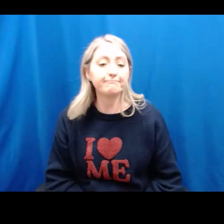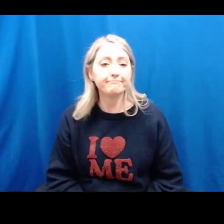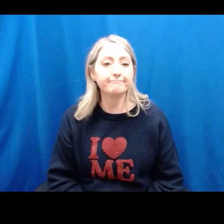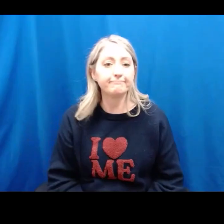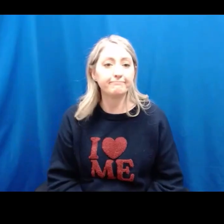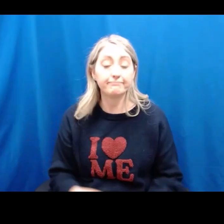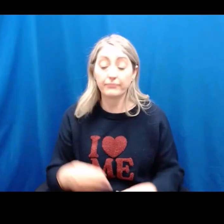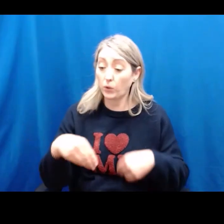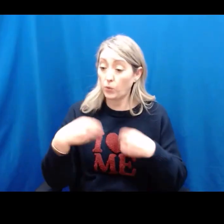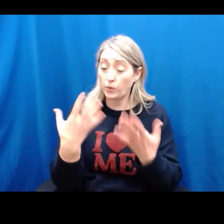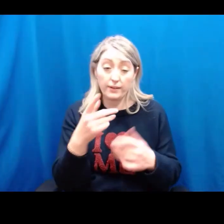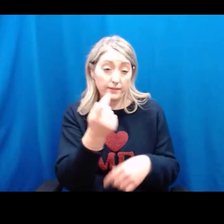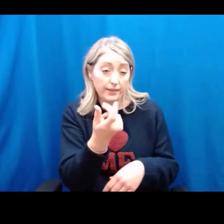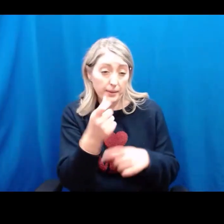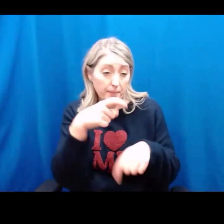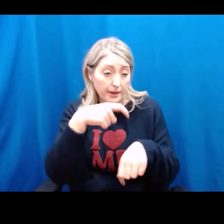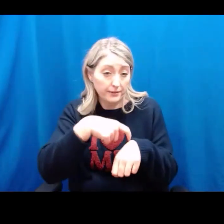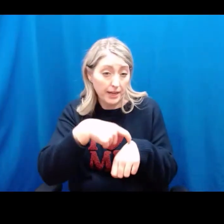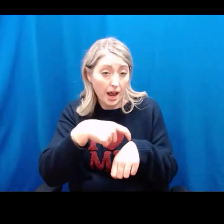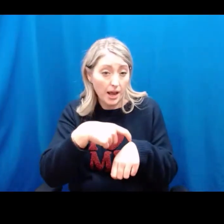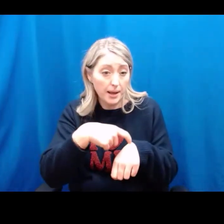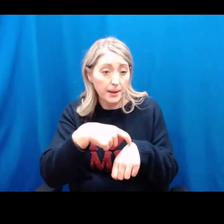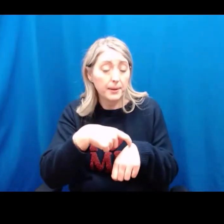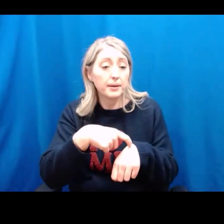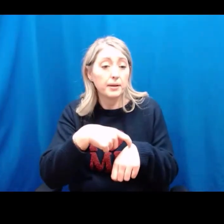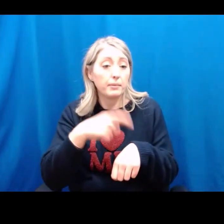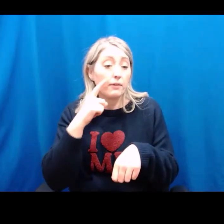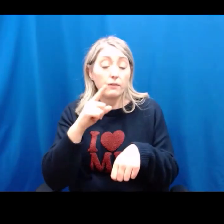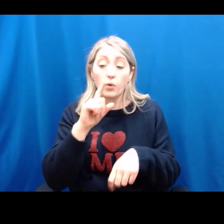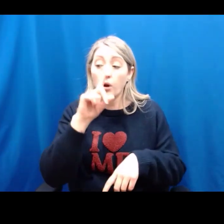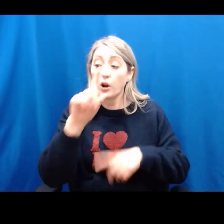case anybody has a question that they would like to ask Teresa or